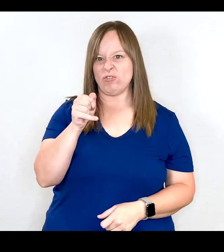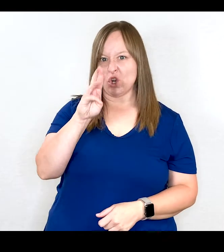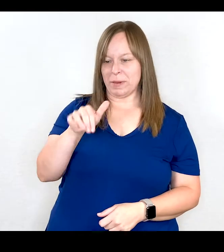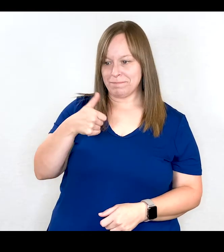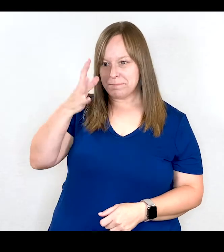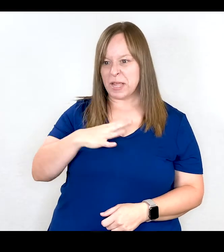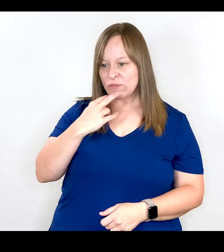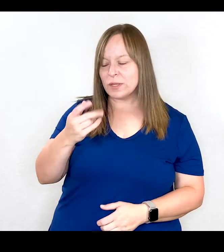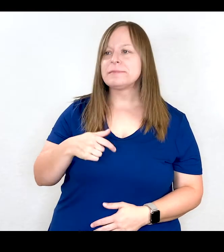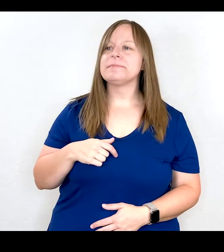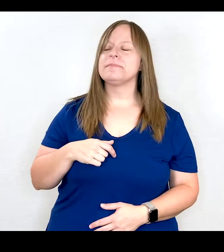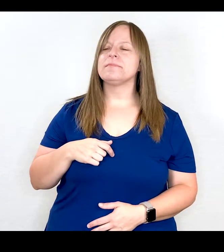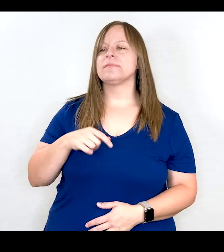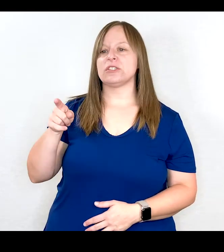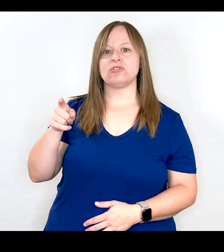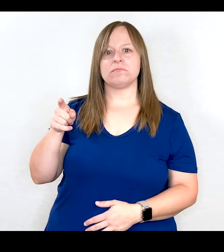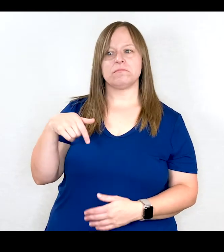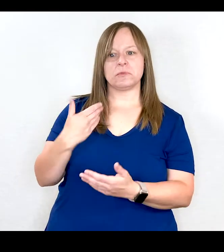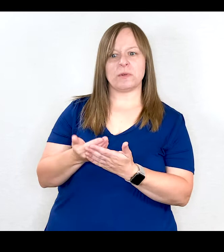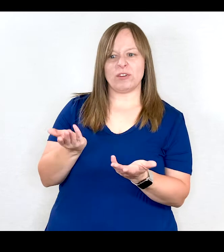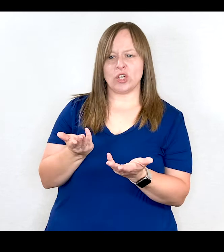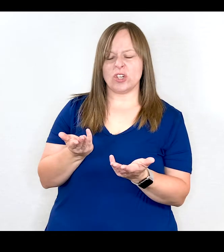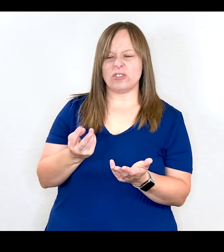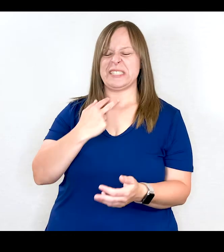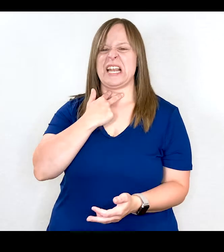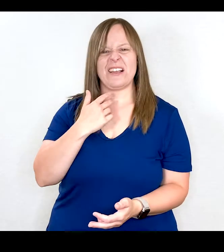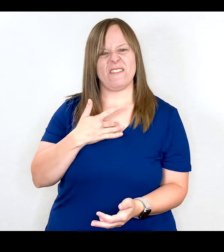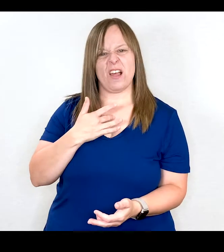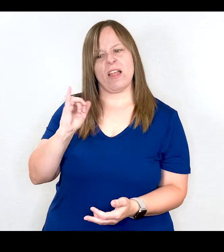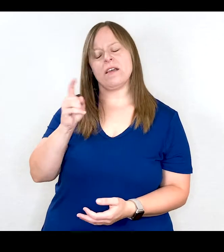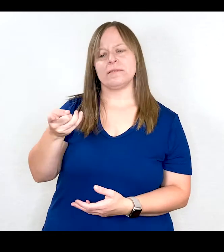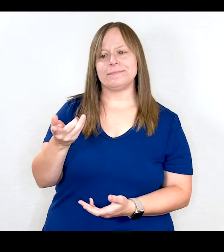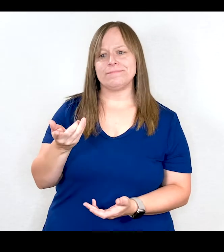She came to us in a situation where she was stuck and she